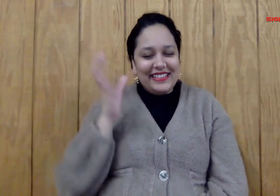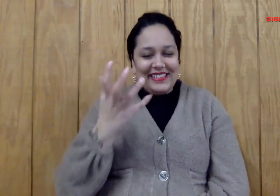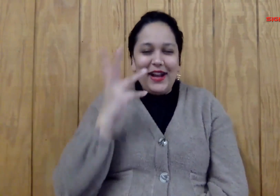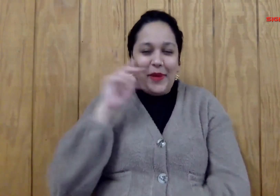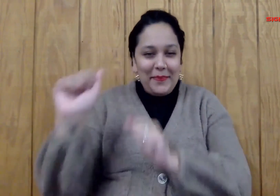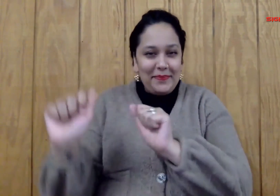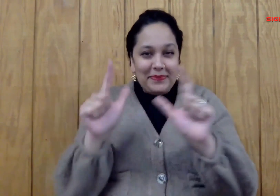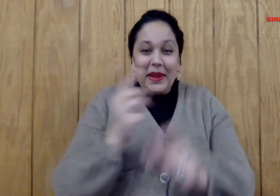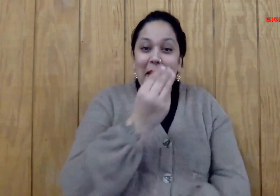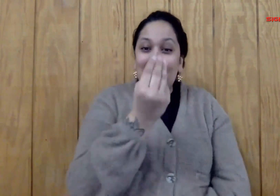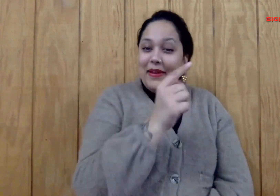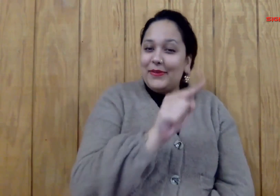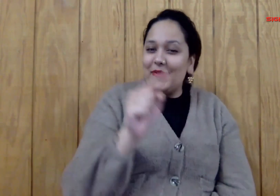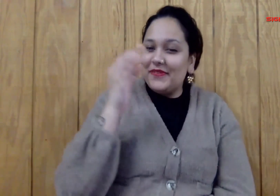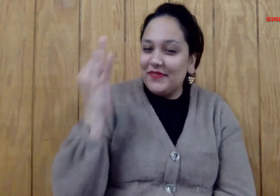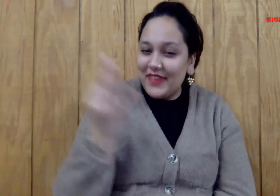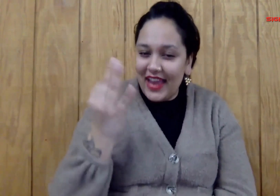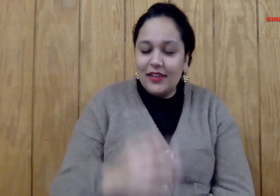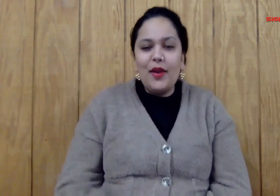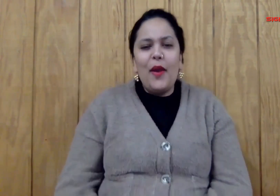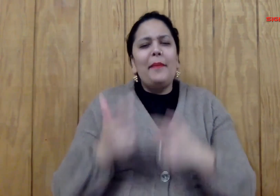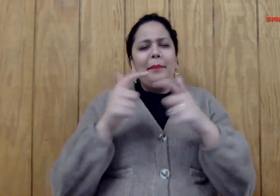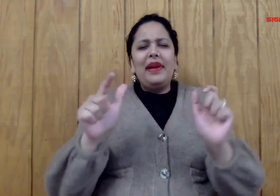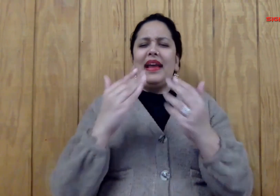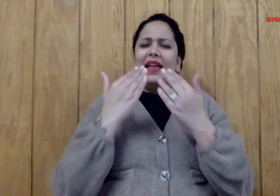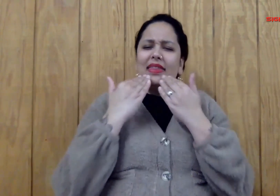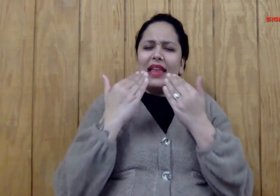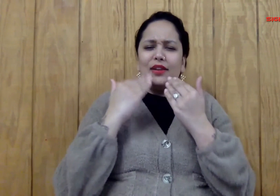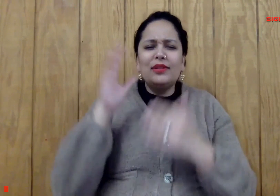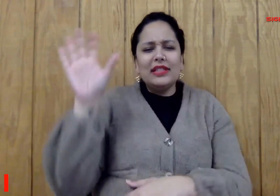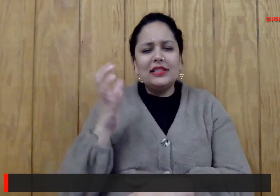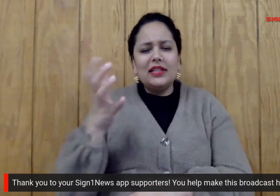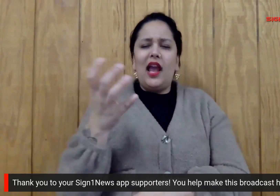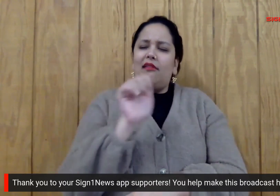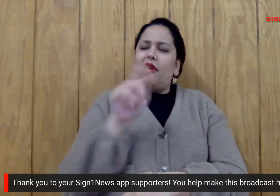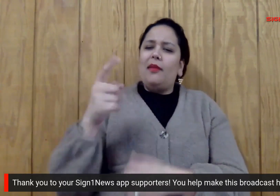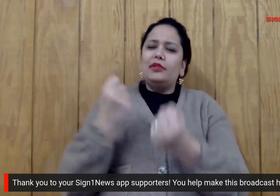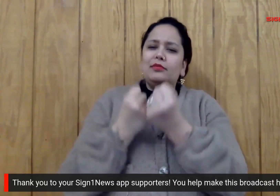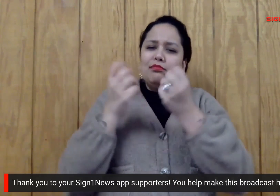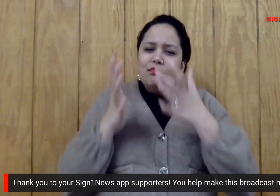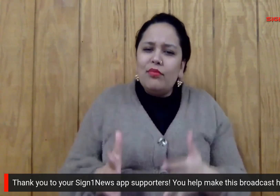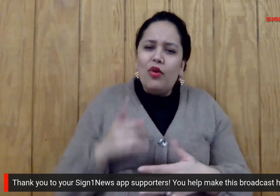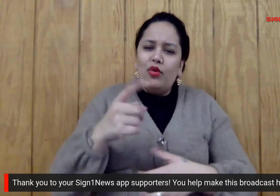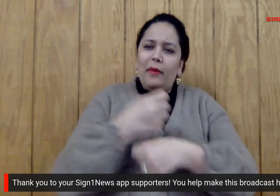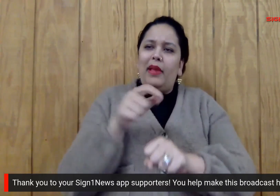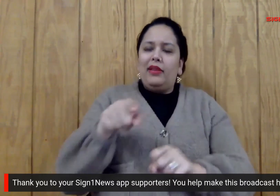Sign One news will be broadcasting updates Monday through Friday a big. Thank you to our sign One news app supporters. You help